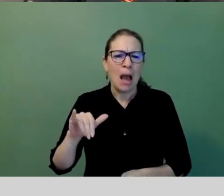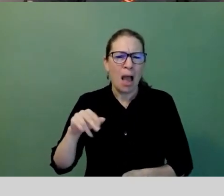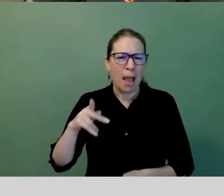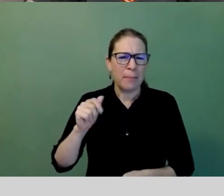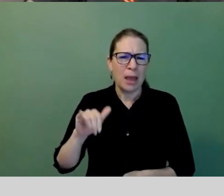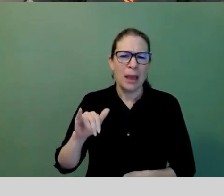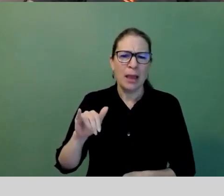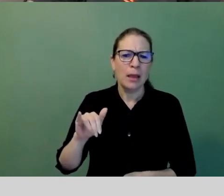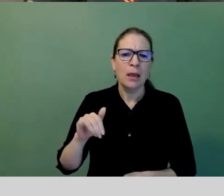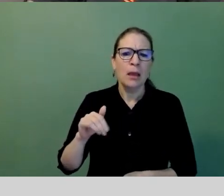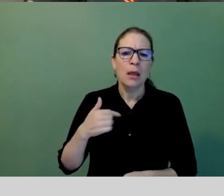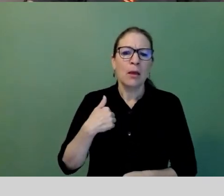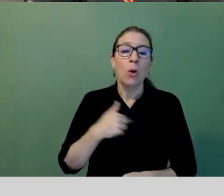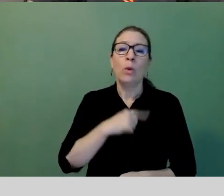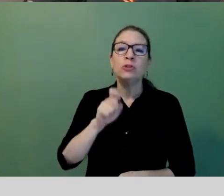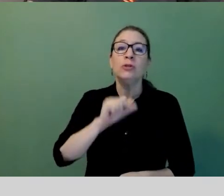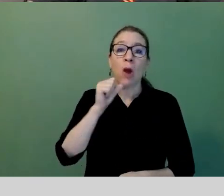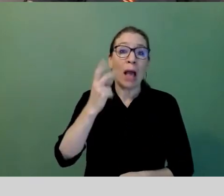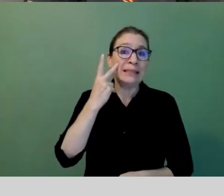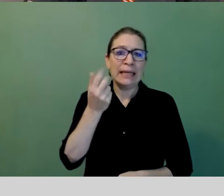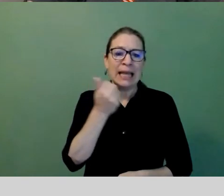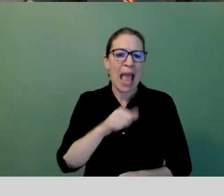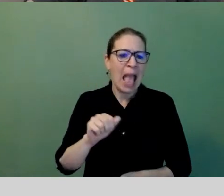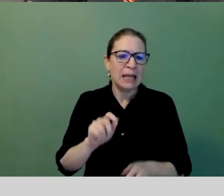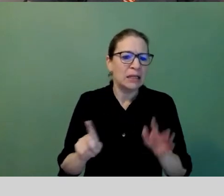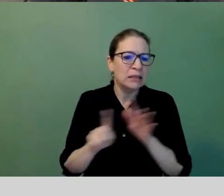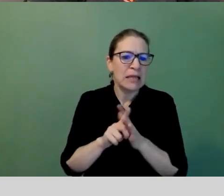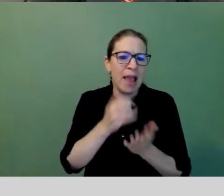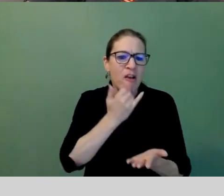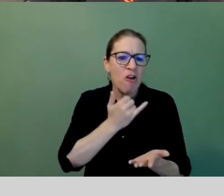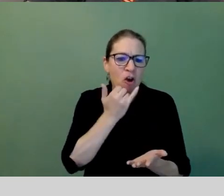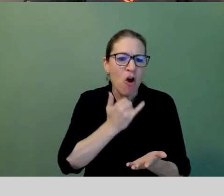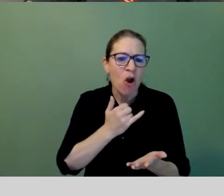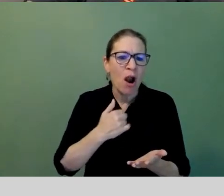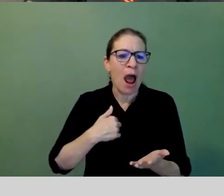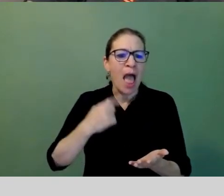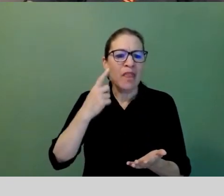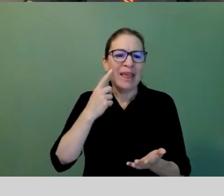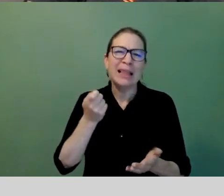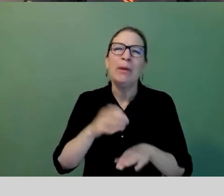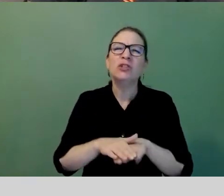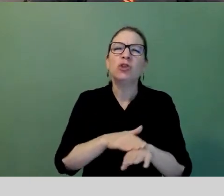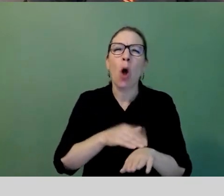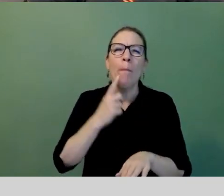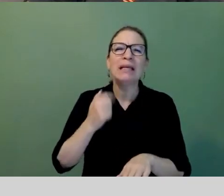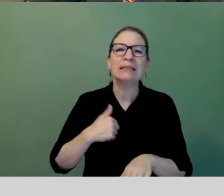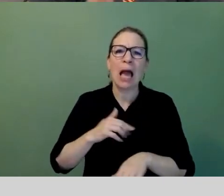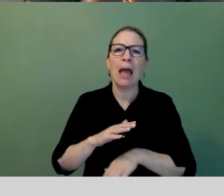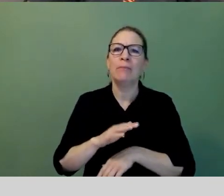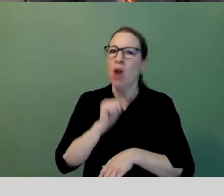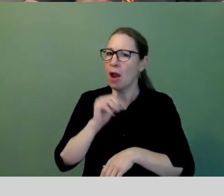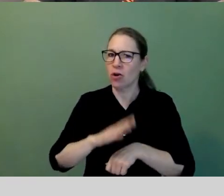we should not see any error message. I think this program looks like slow because I am recording the video